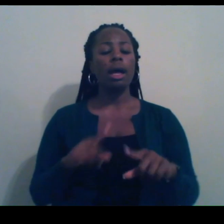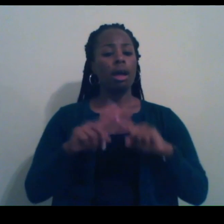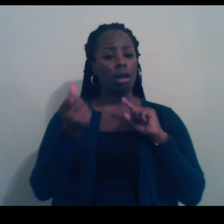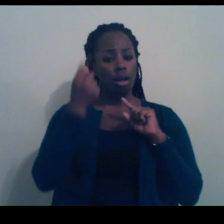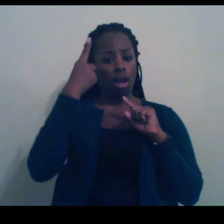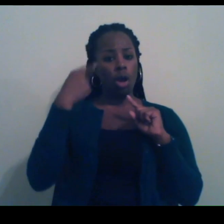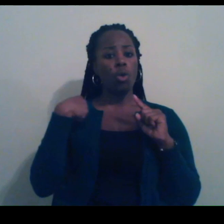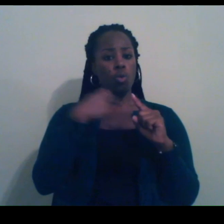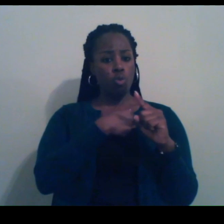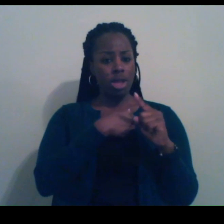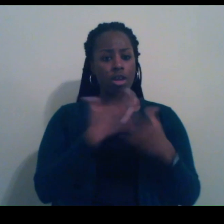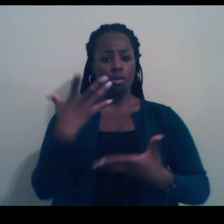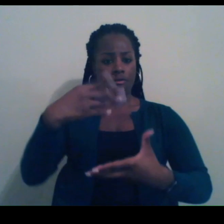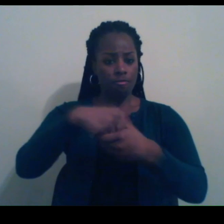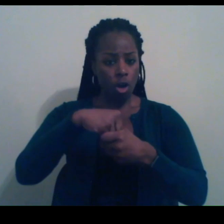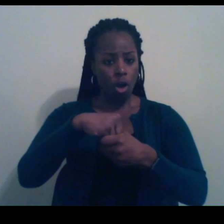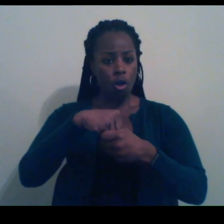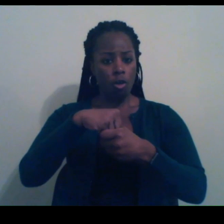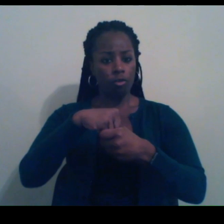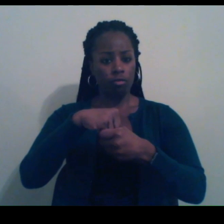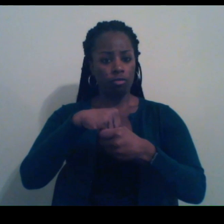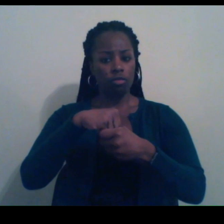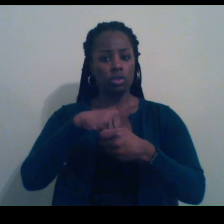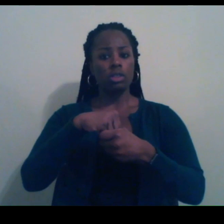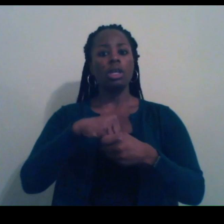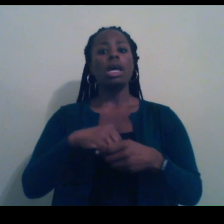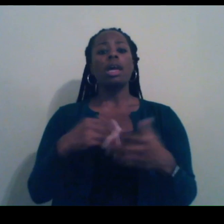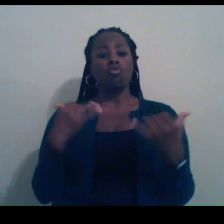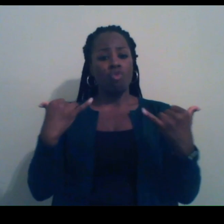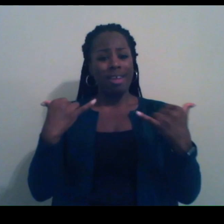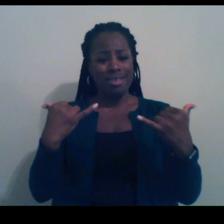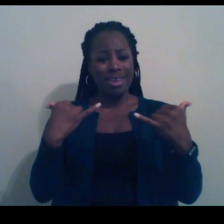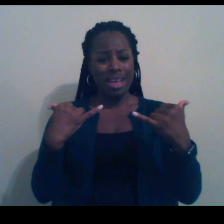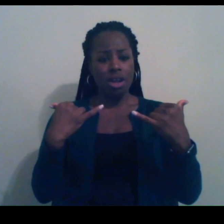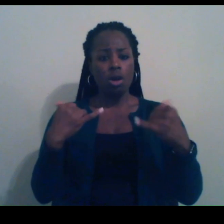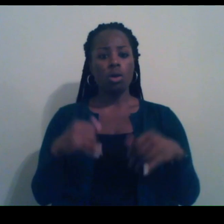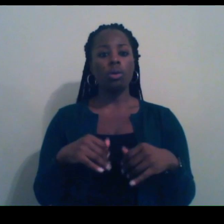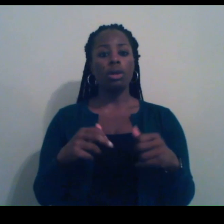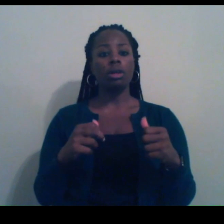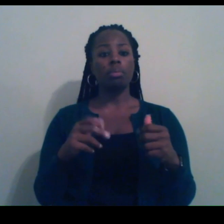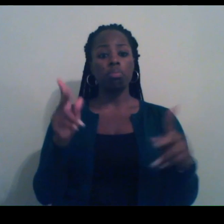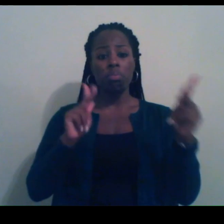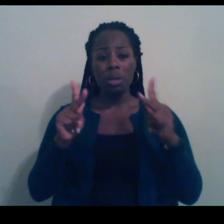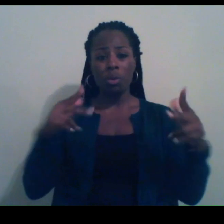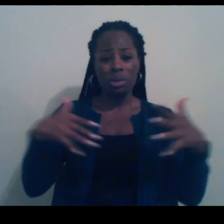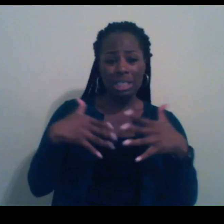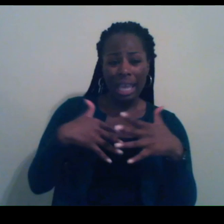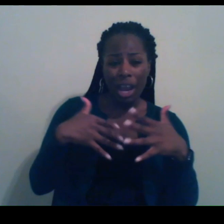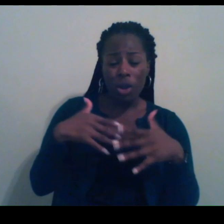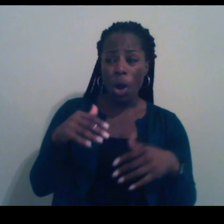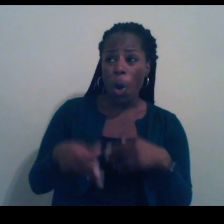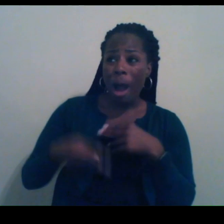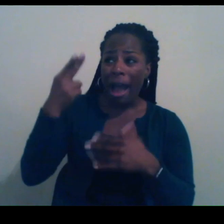the risk to the American people is low I also want to add my looking forward I